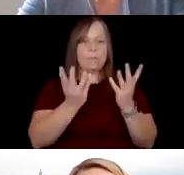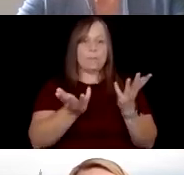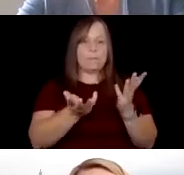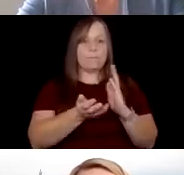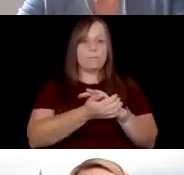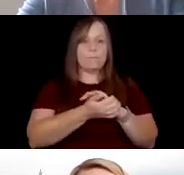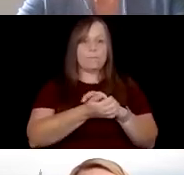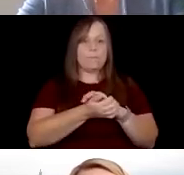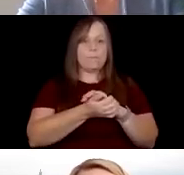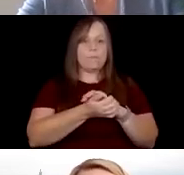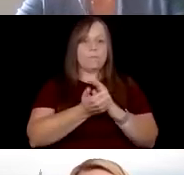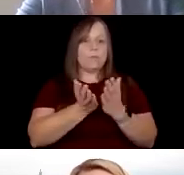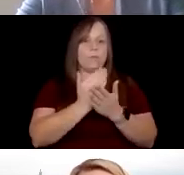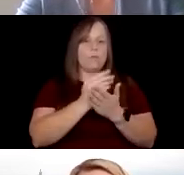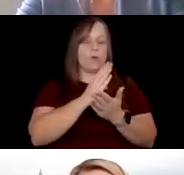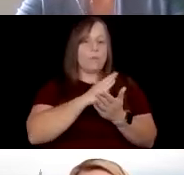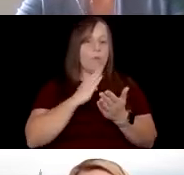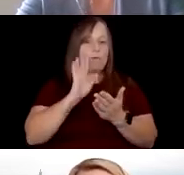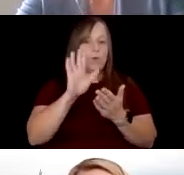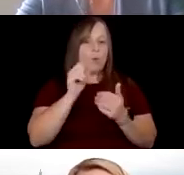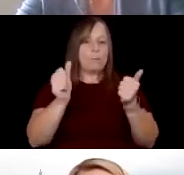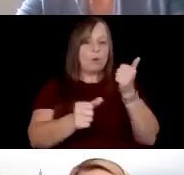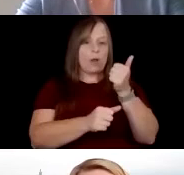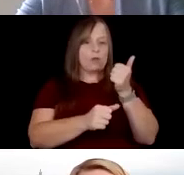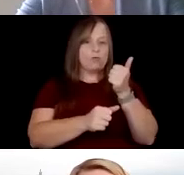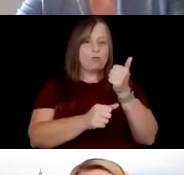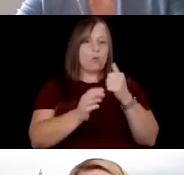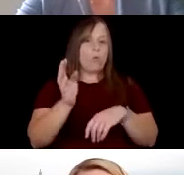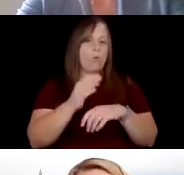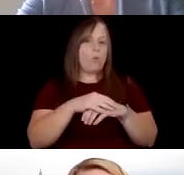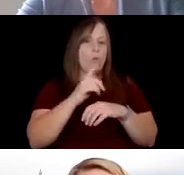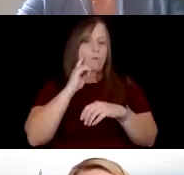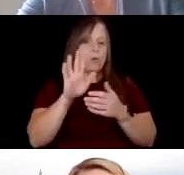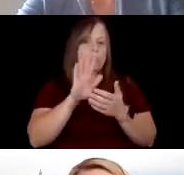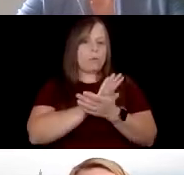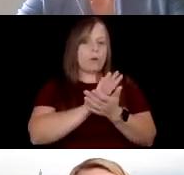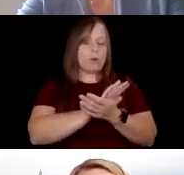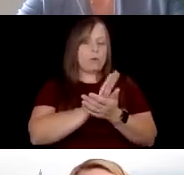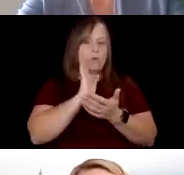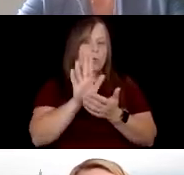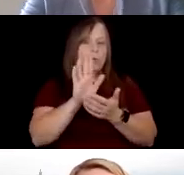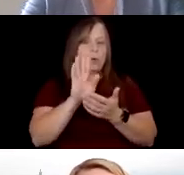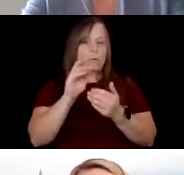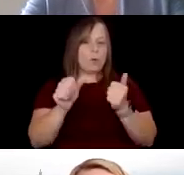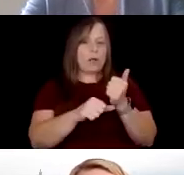the Discharge Review Board for your branch or the Board for Correction of Records for your branch. And that would be a discharge upgrade.